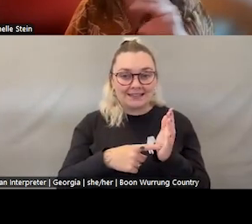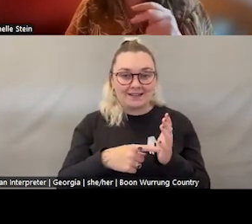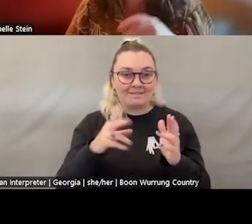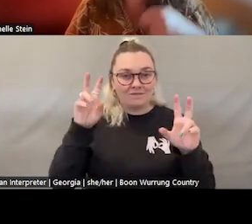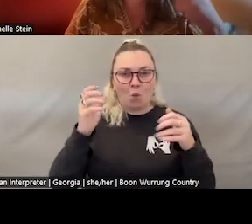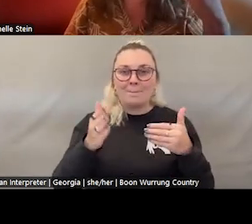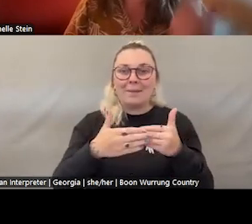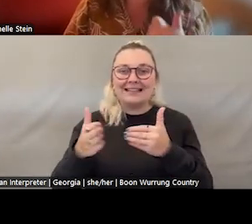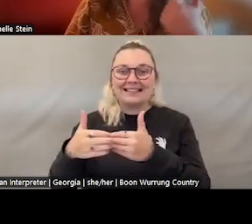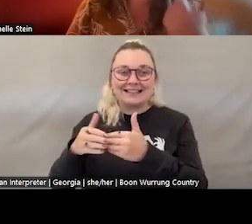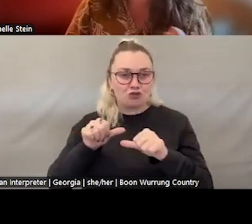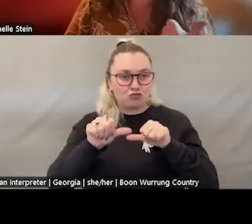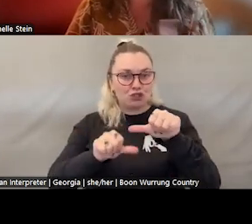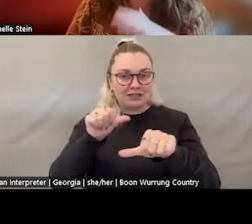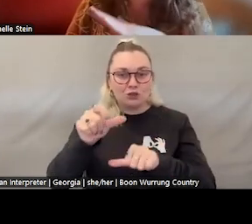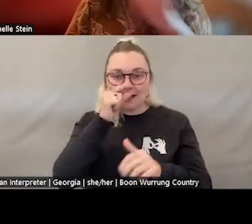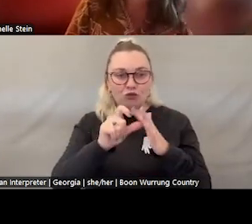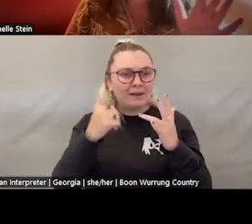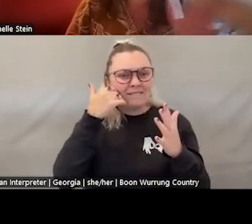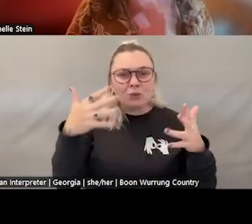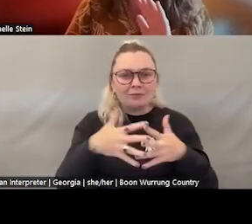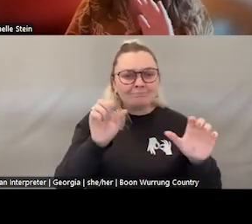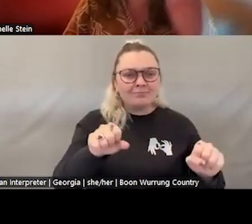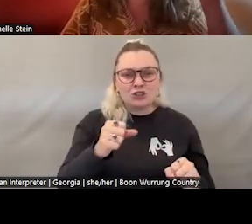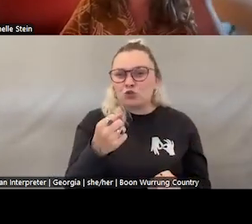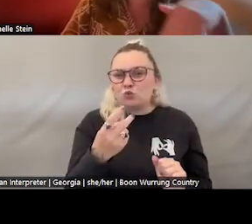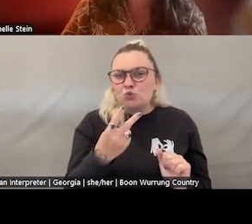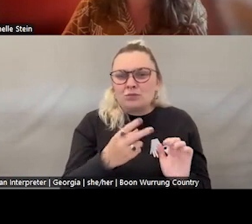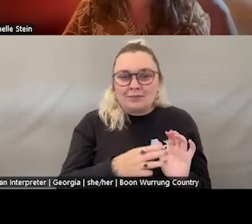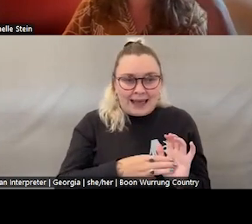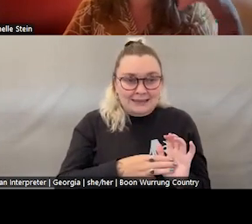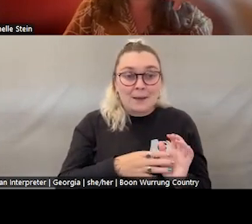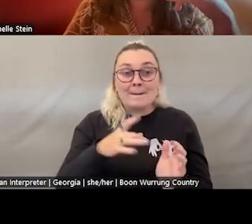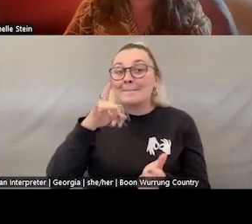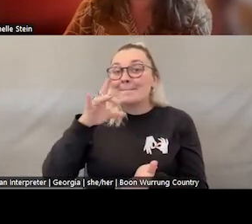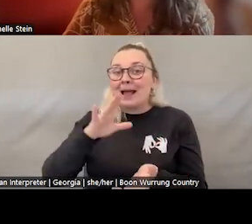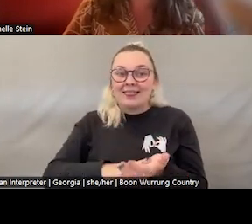routine. These are things you can do on a weekly basis for two minutes. Your monthly first Fridays